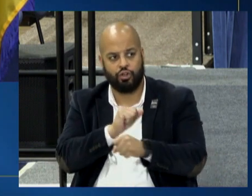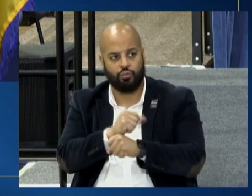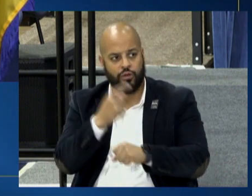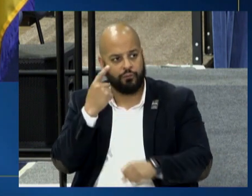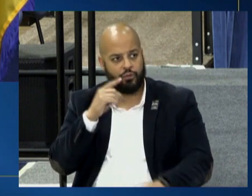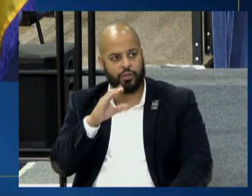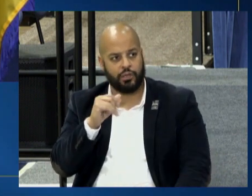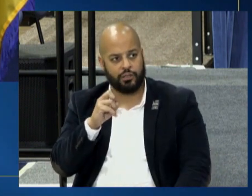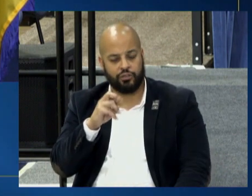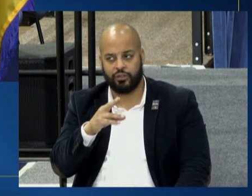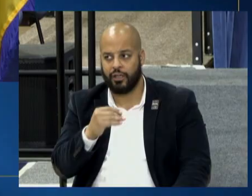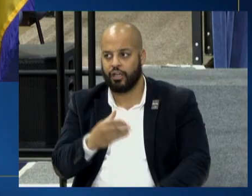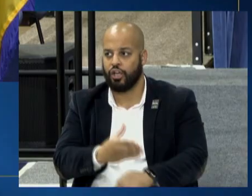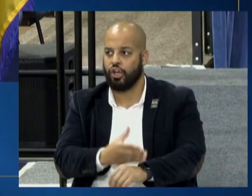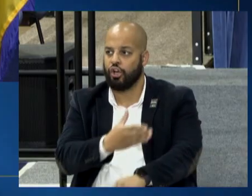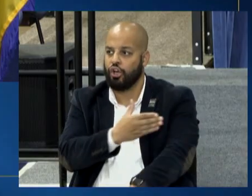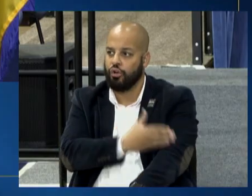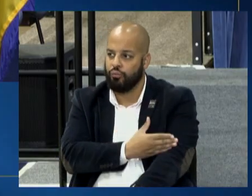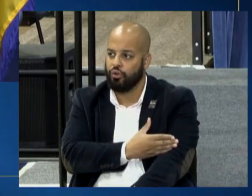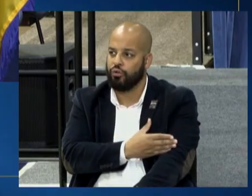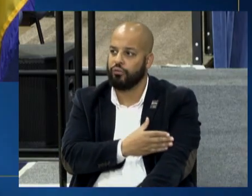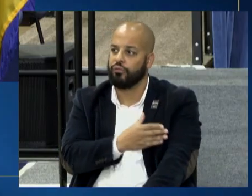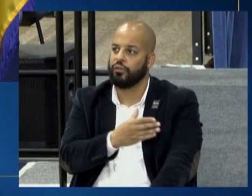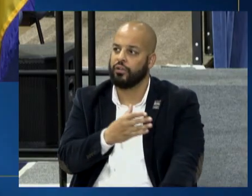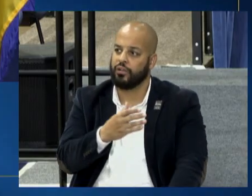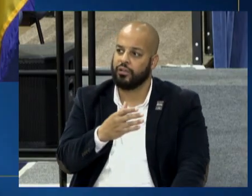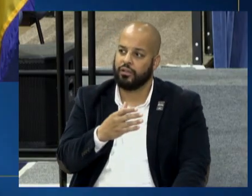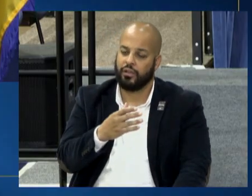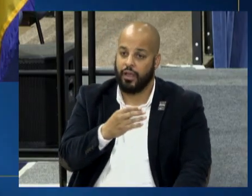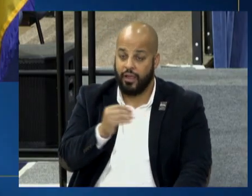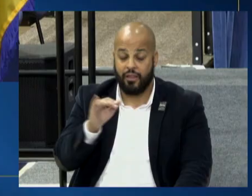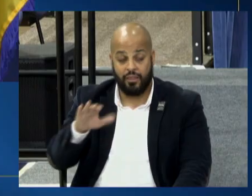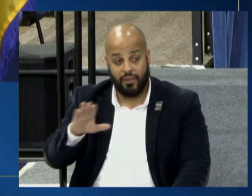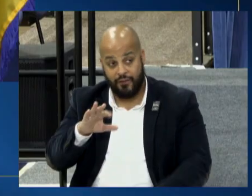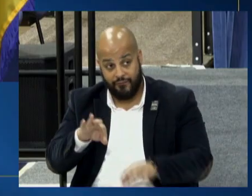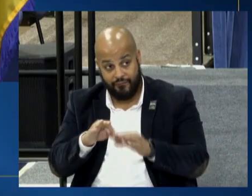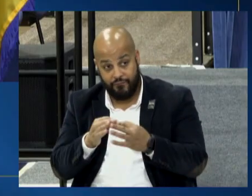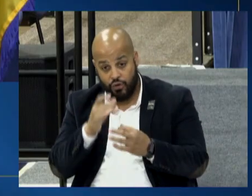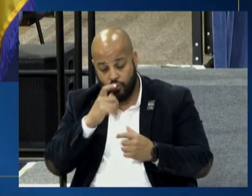improving experience for people and their families living with and surviving cancer.